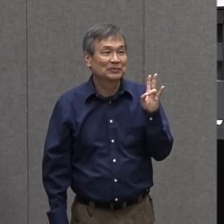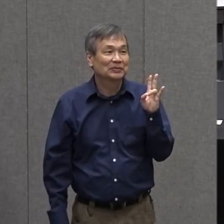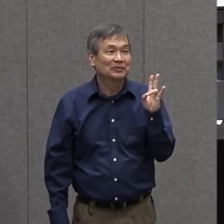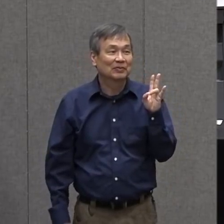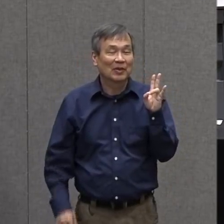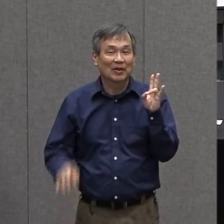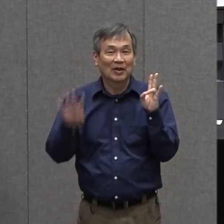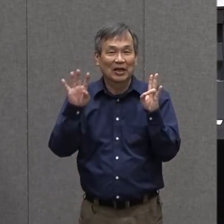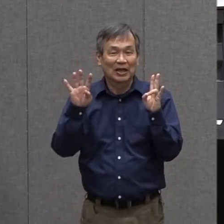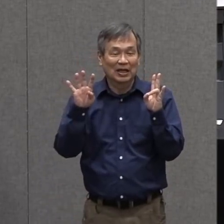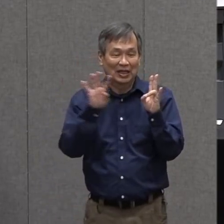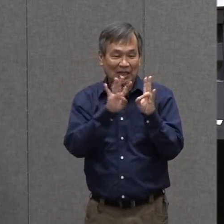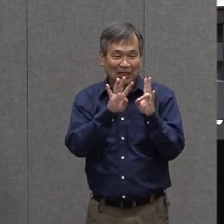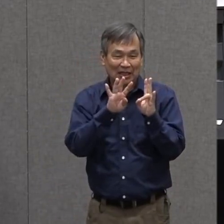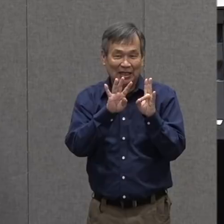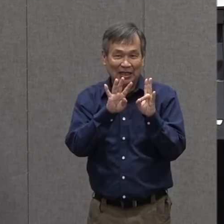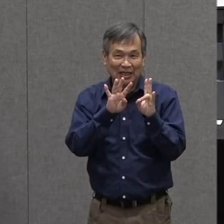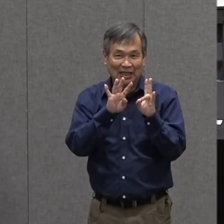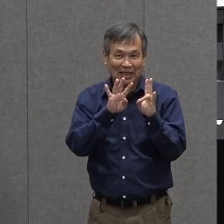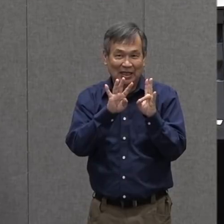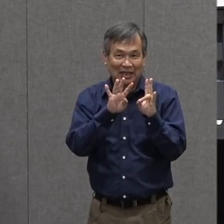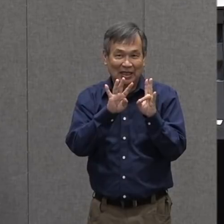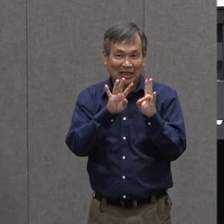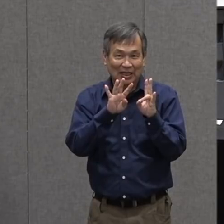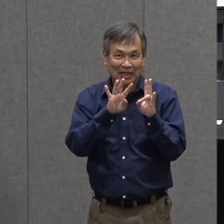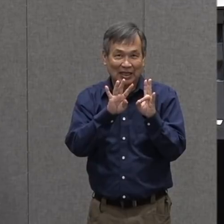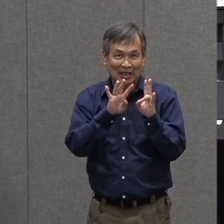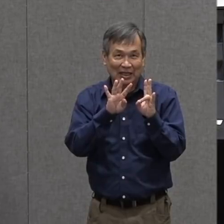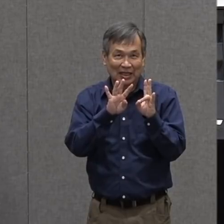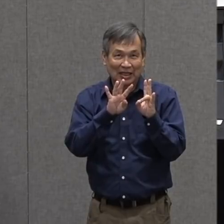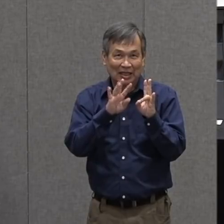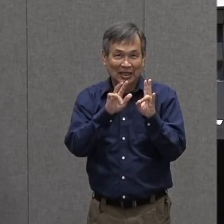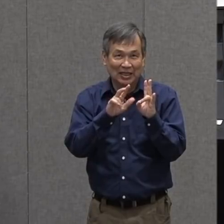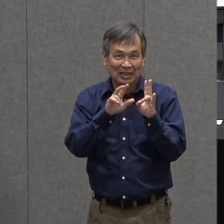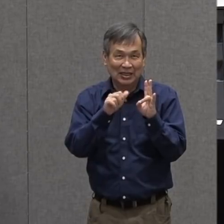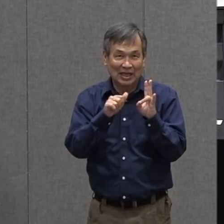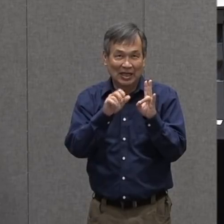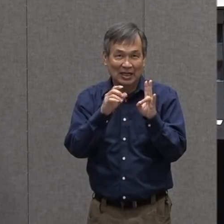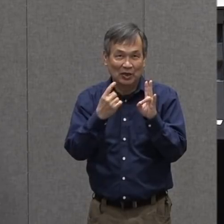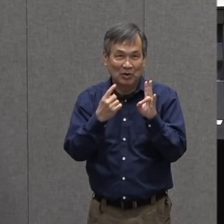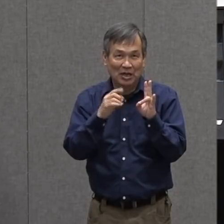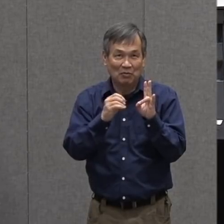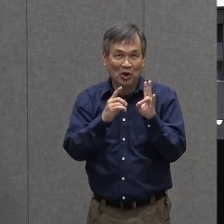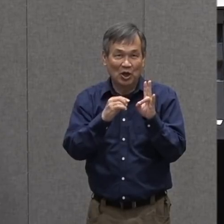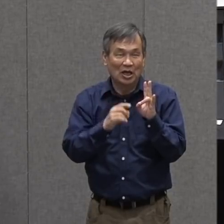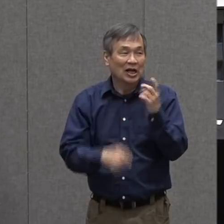Four plus my seven is seven and three make 10, plus one more is 11.